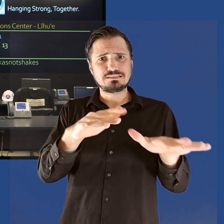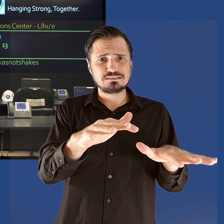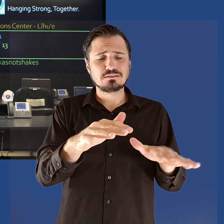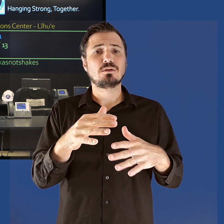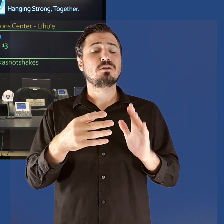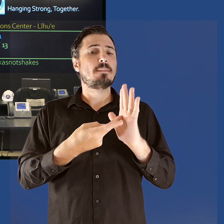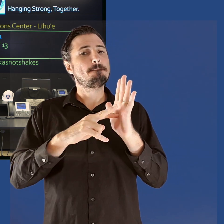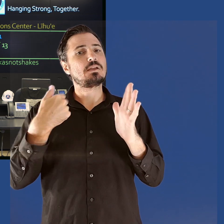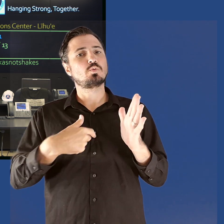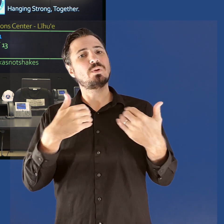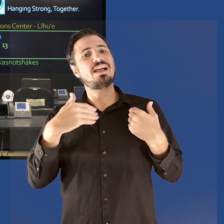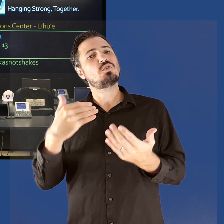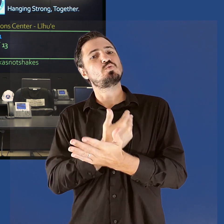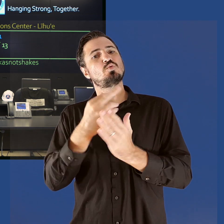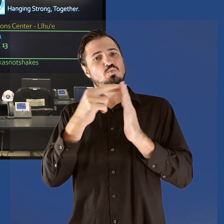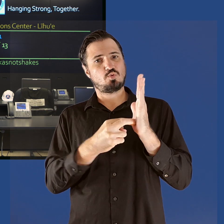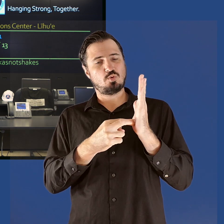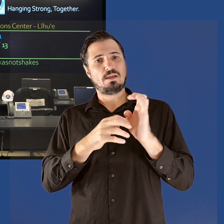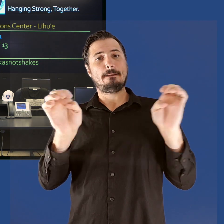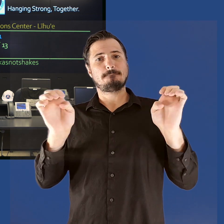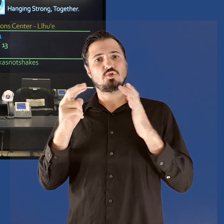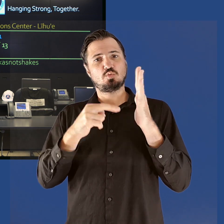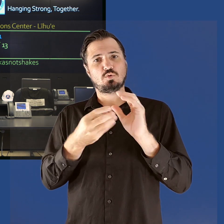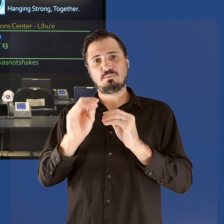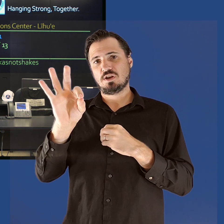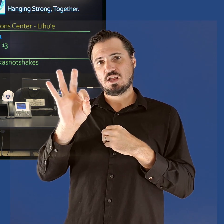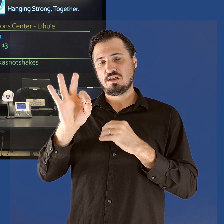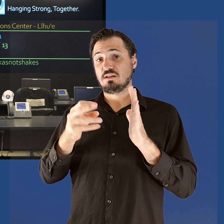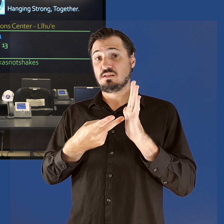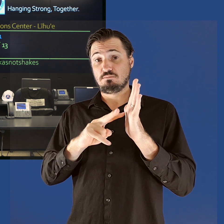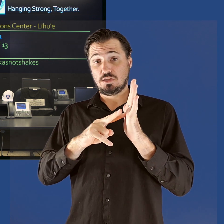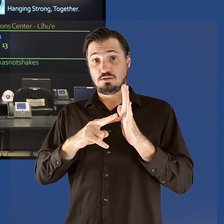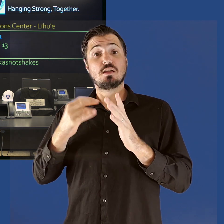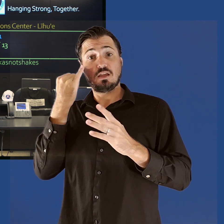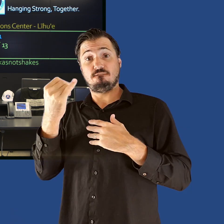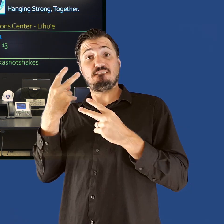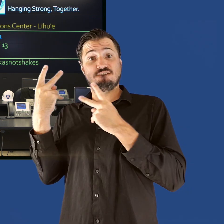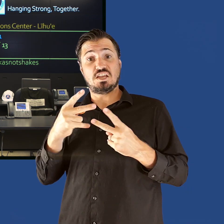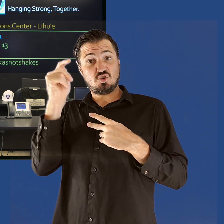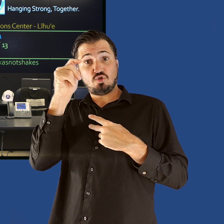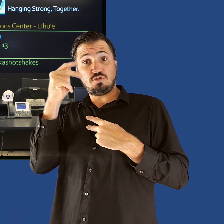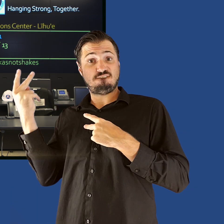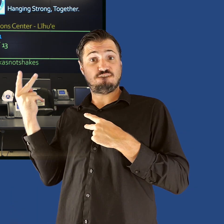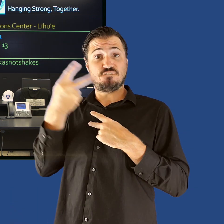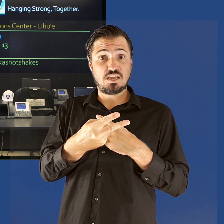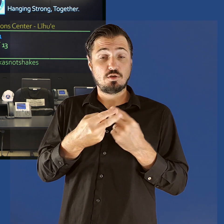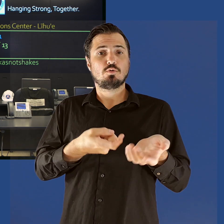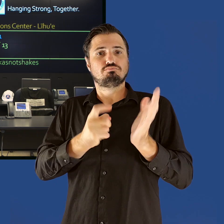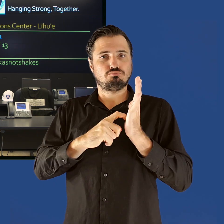As such, we drafted Mayor’s Emergency Rule #9, which extends the current mandatory quarantine through June 30.